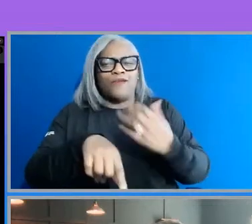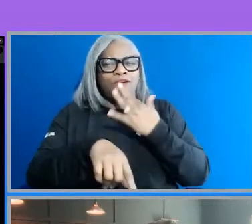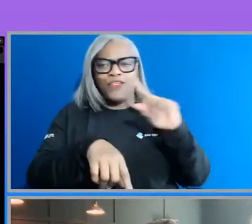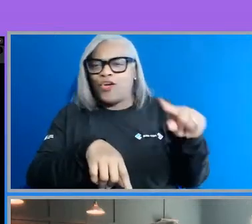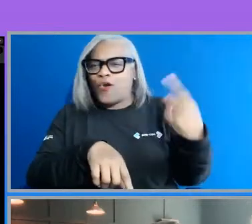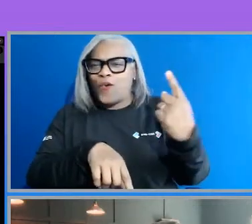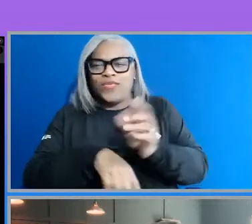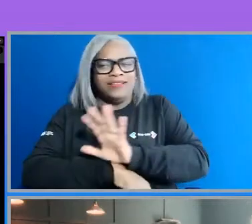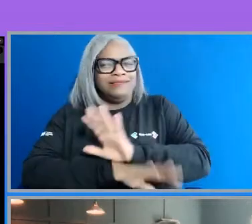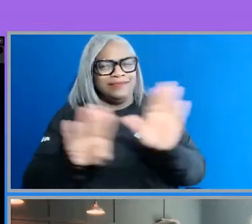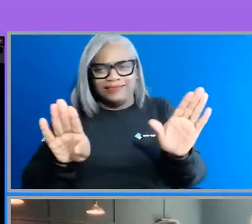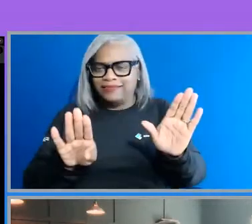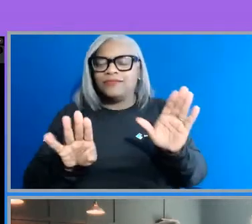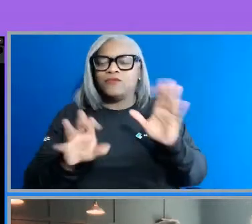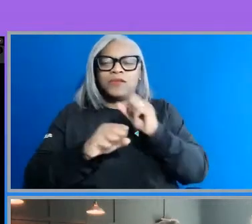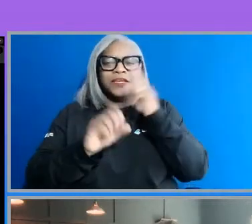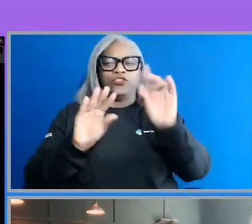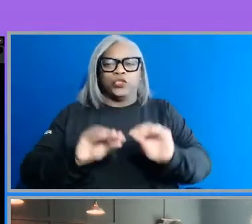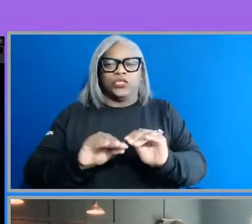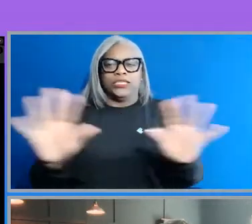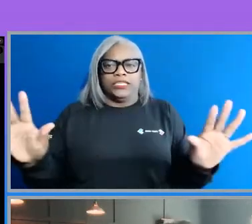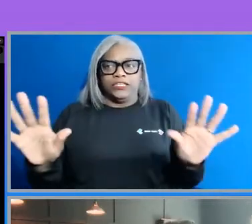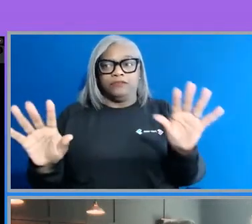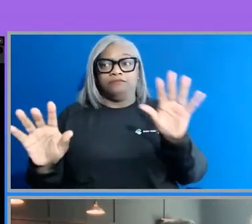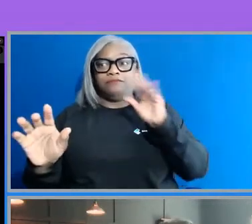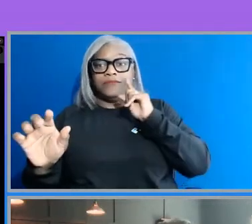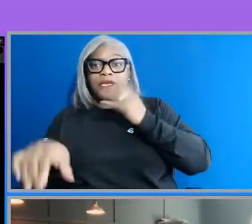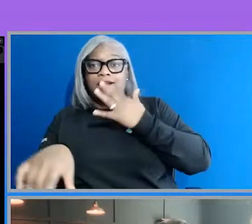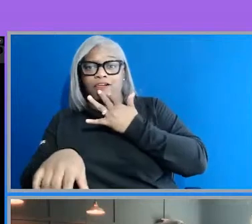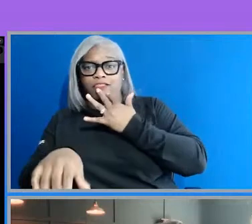want to make it incredibly clear. This illustrates the risk